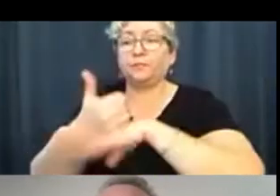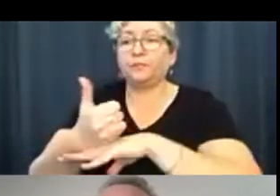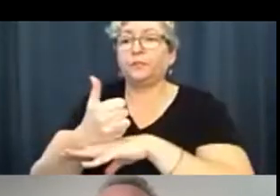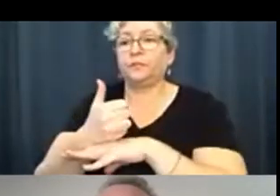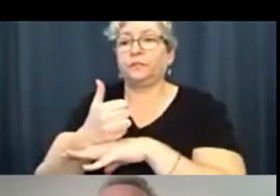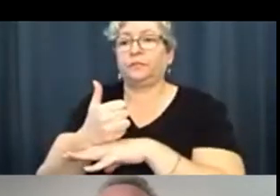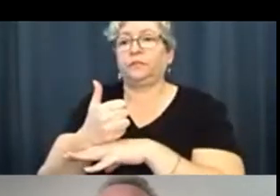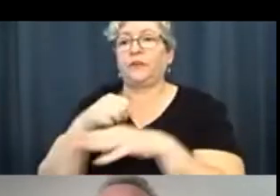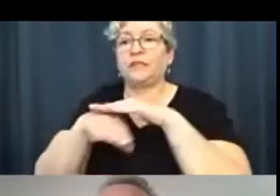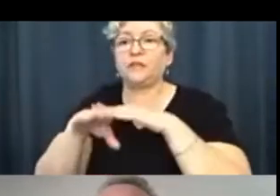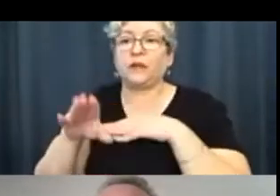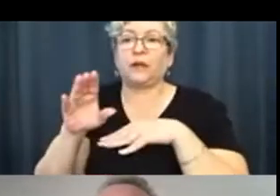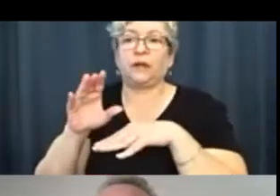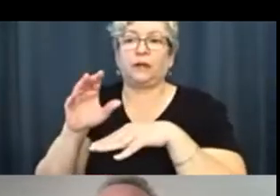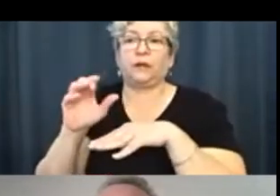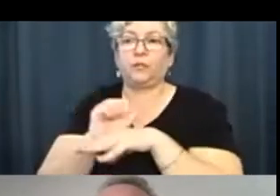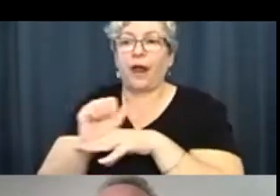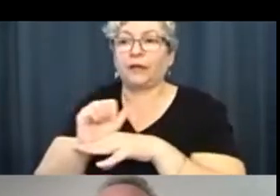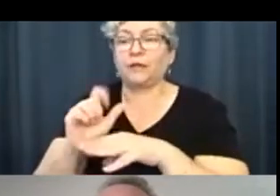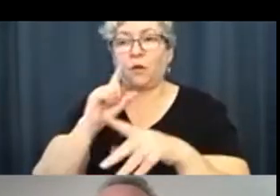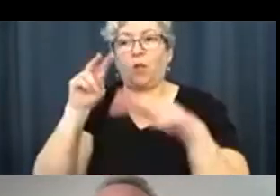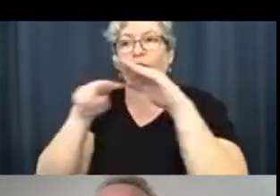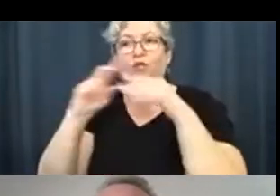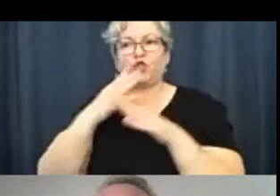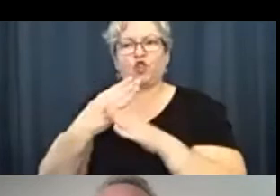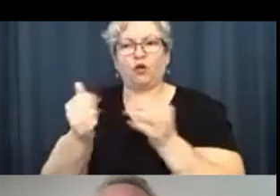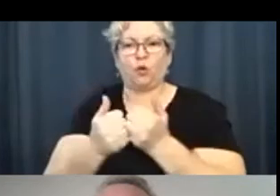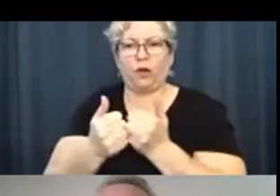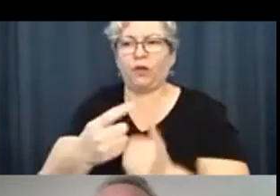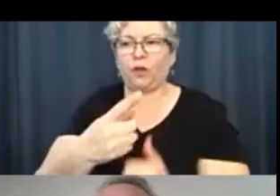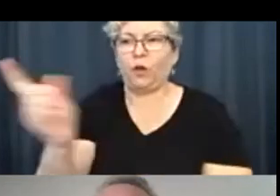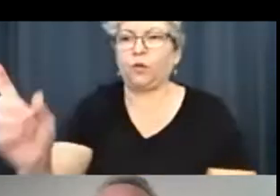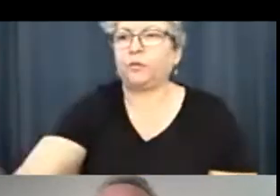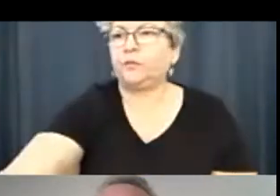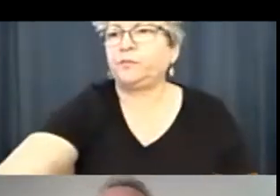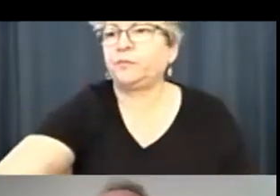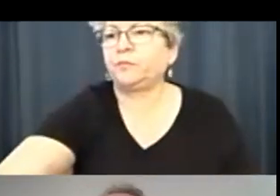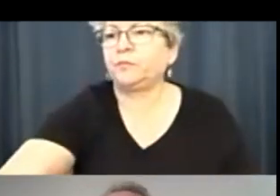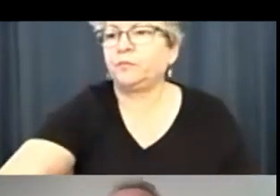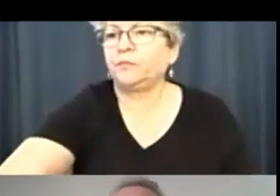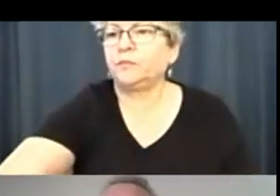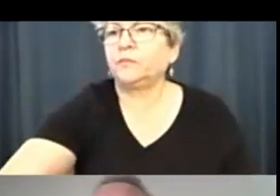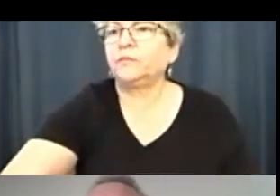Yeah, so looking forward to sharing with this group here. Nice, and how about that when trying